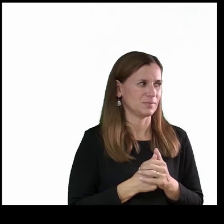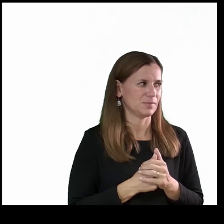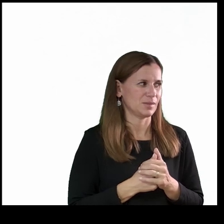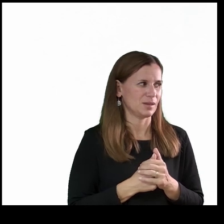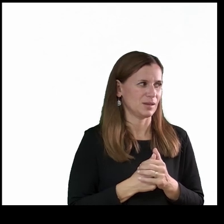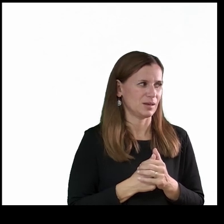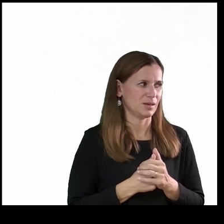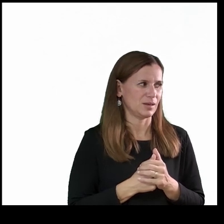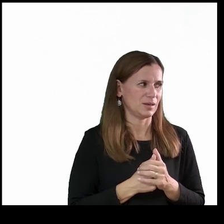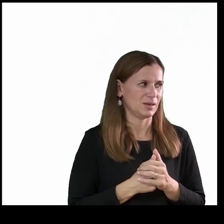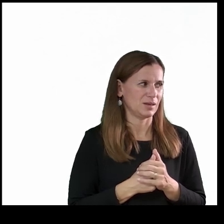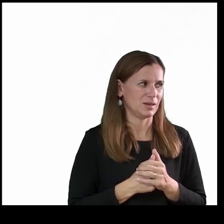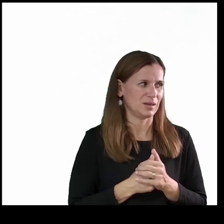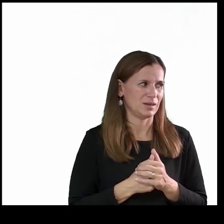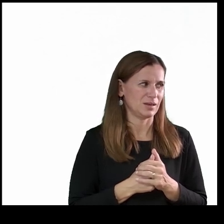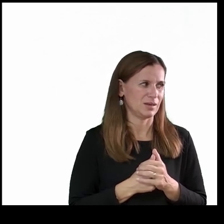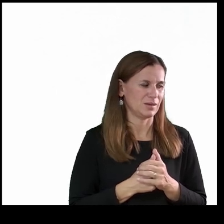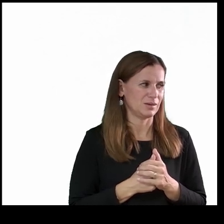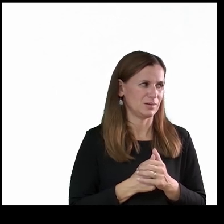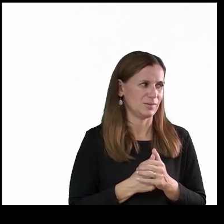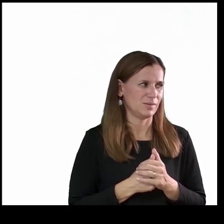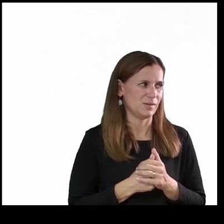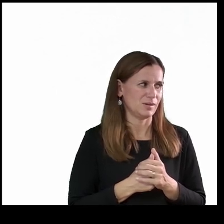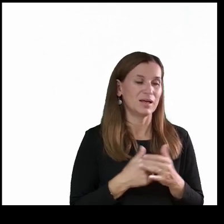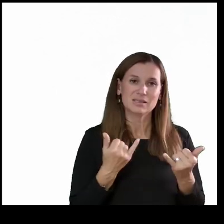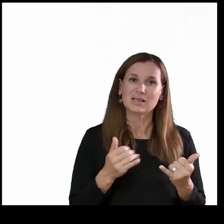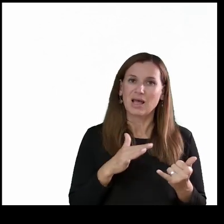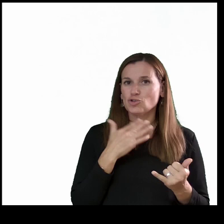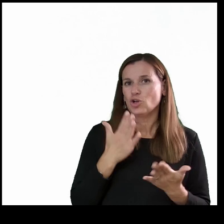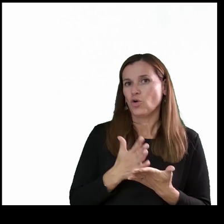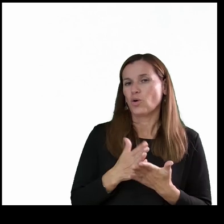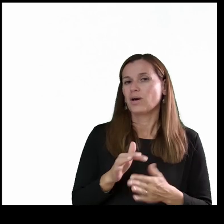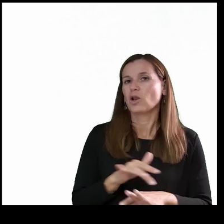is providing this kind of visual